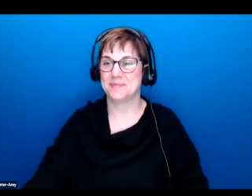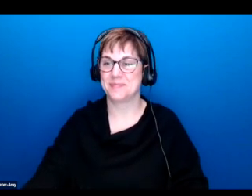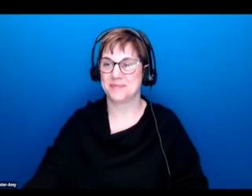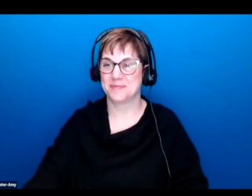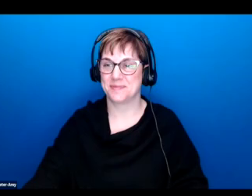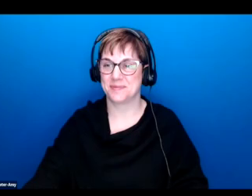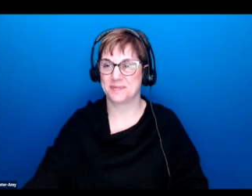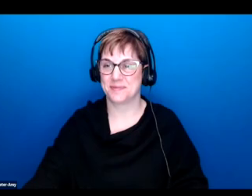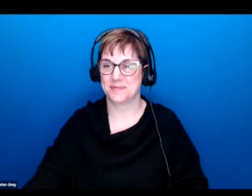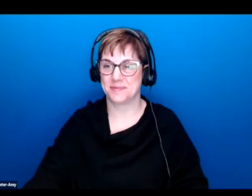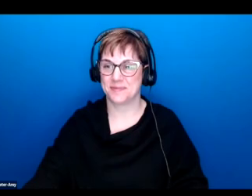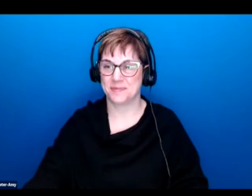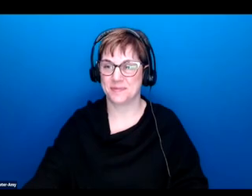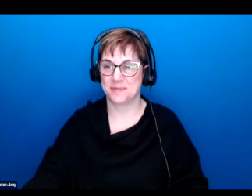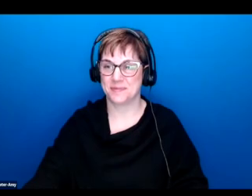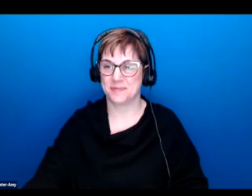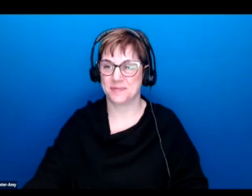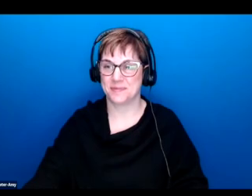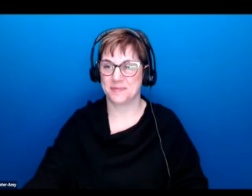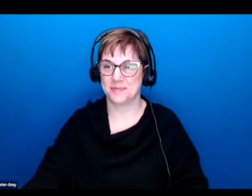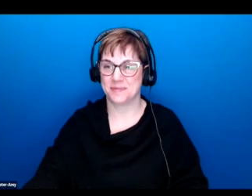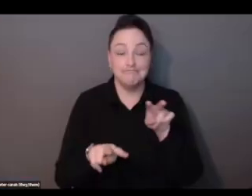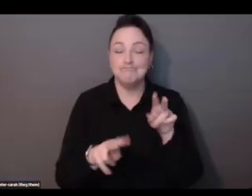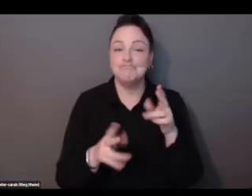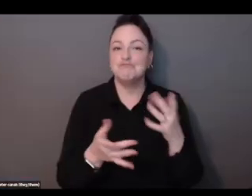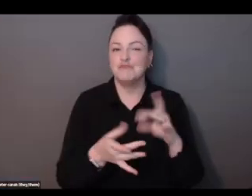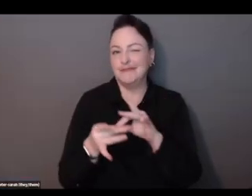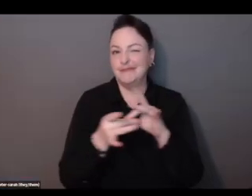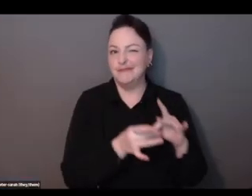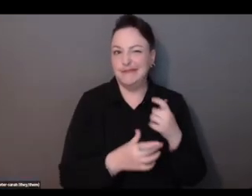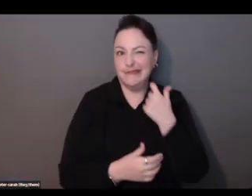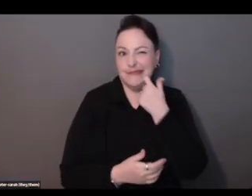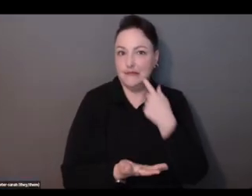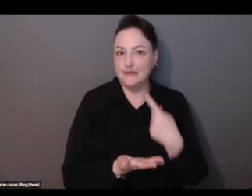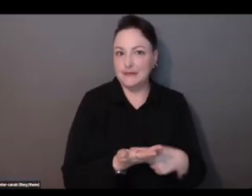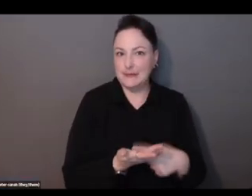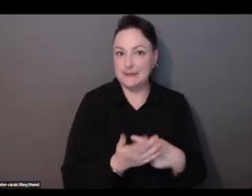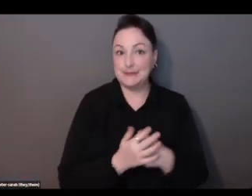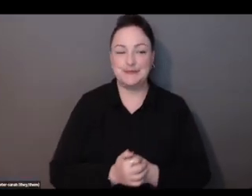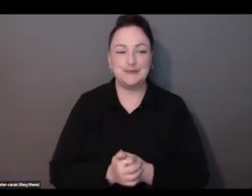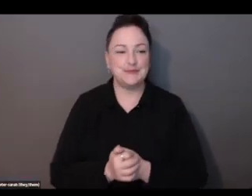consider based upon what I have spoken about. Next slide, please.